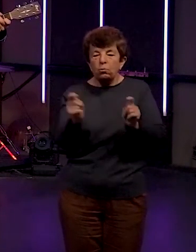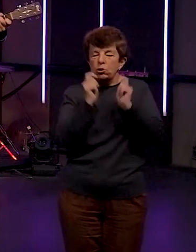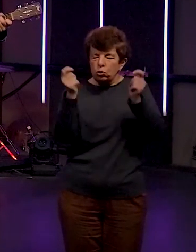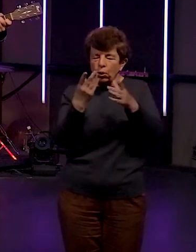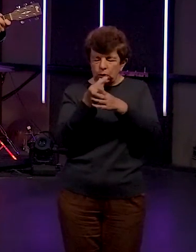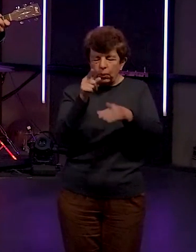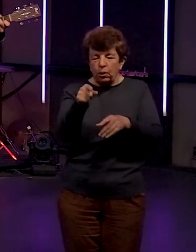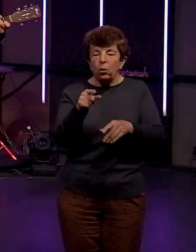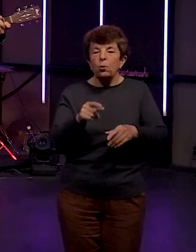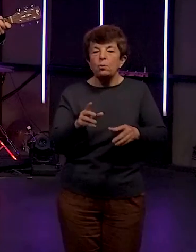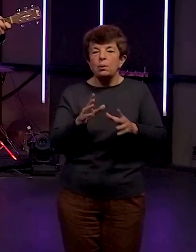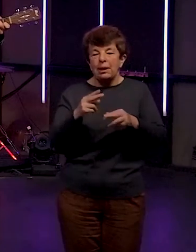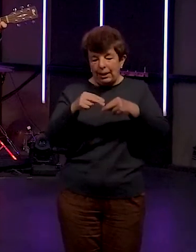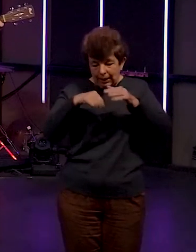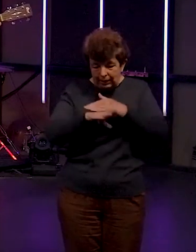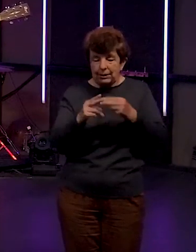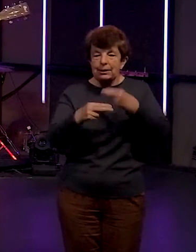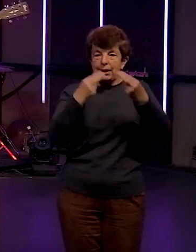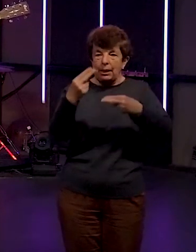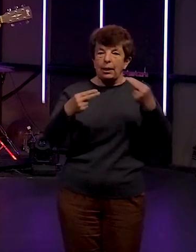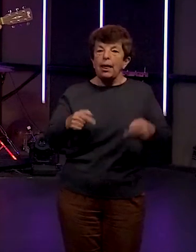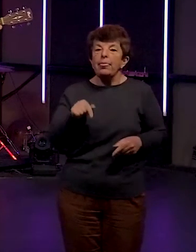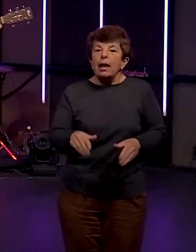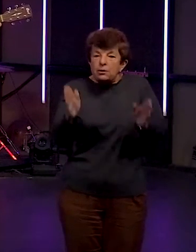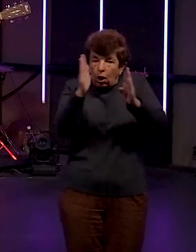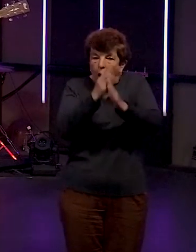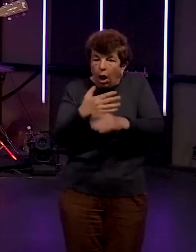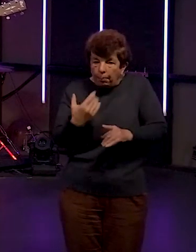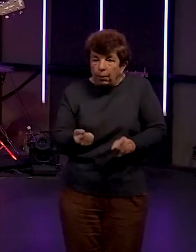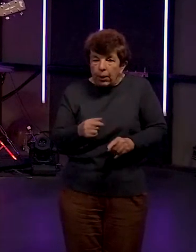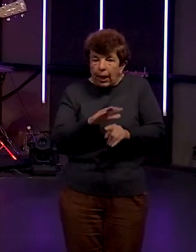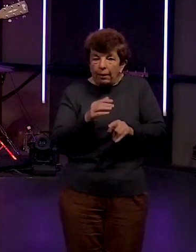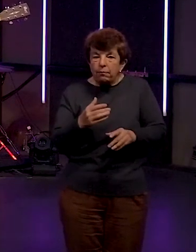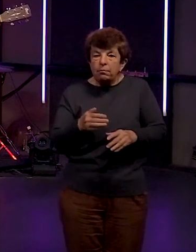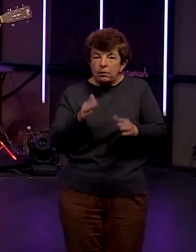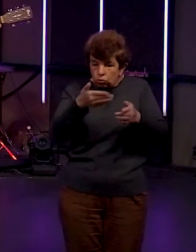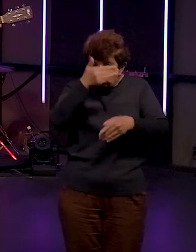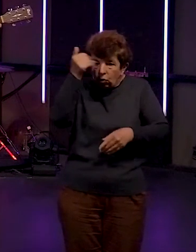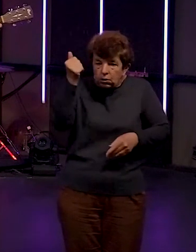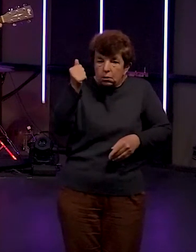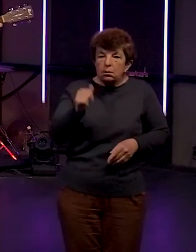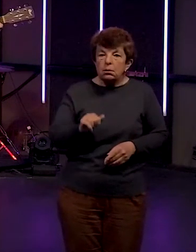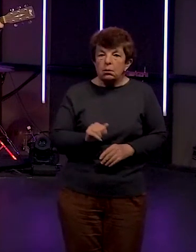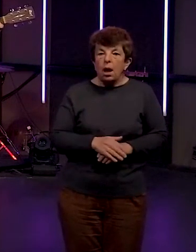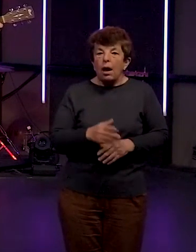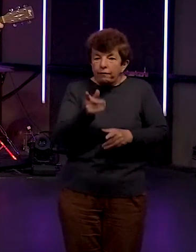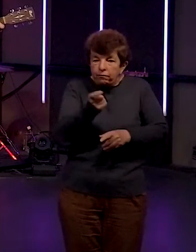That is the hope that we have as Christians and I invite you this morning